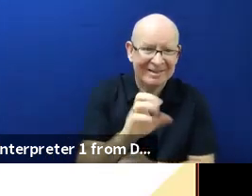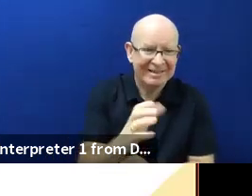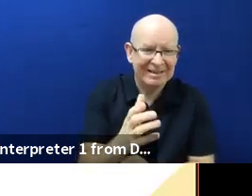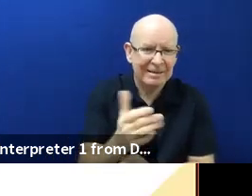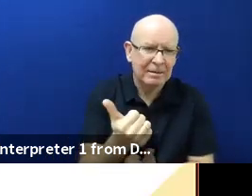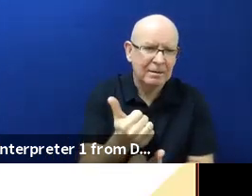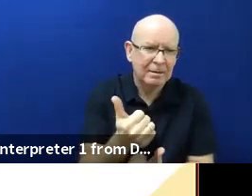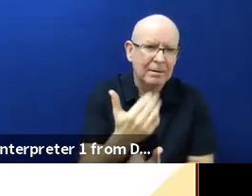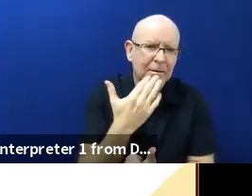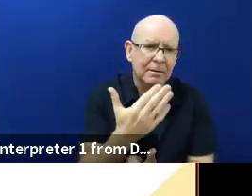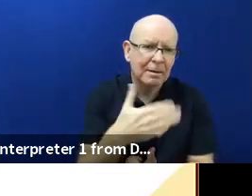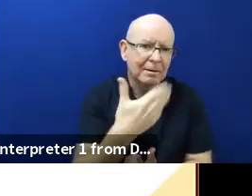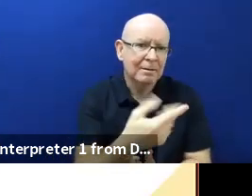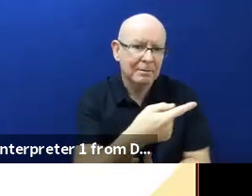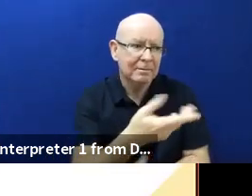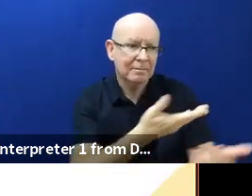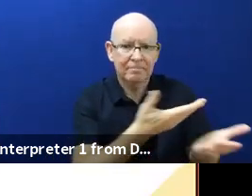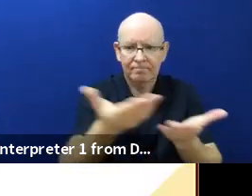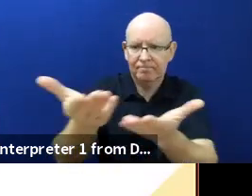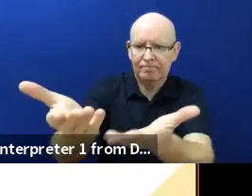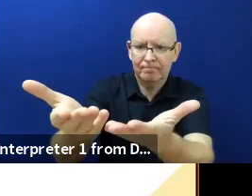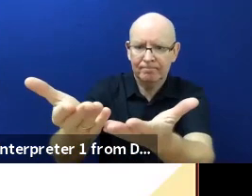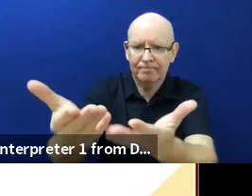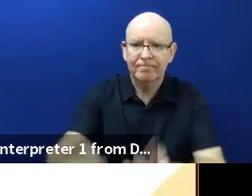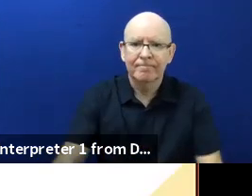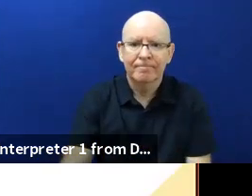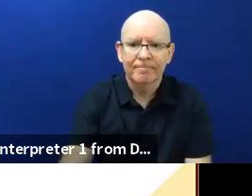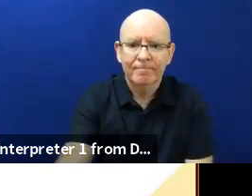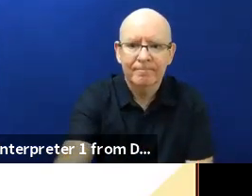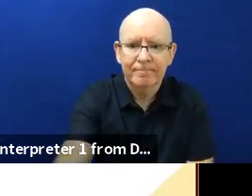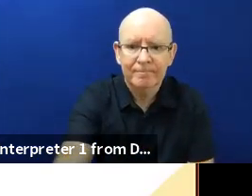accessibility assessment or workplace assessment, support workers, for example,